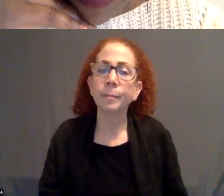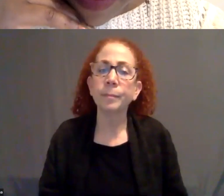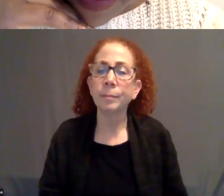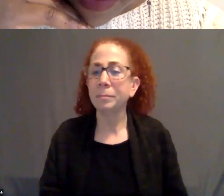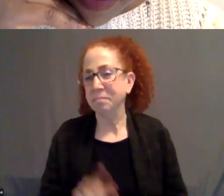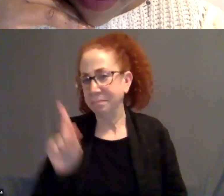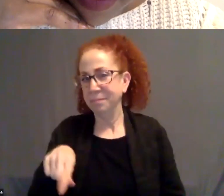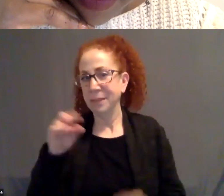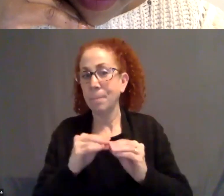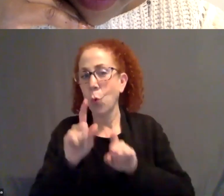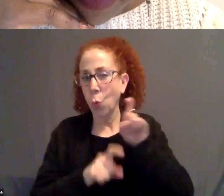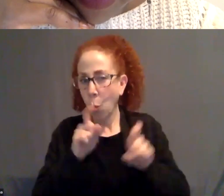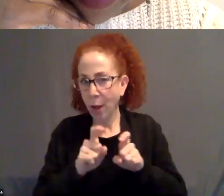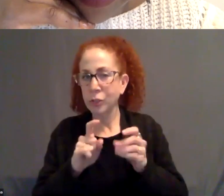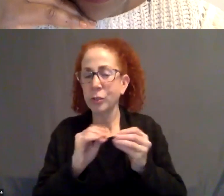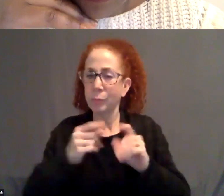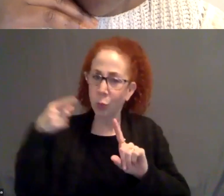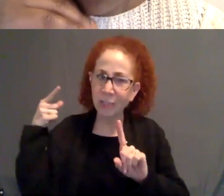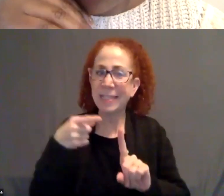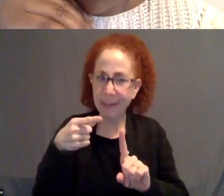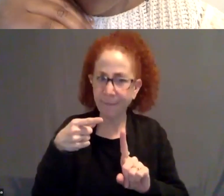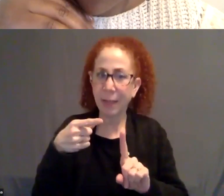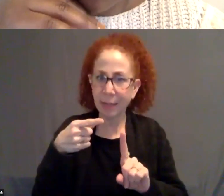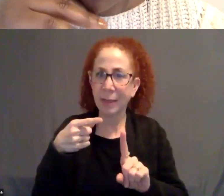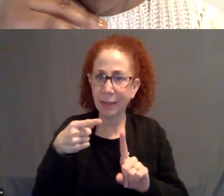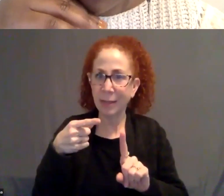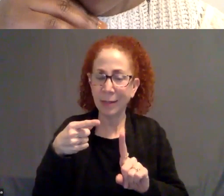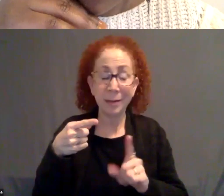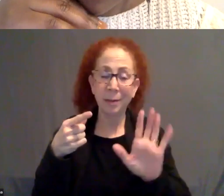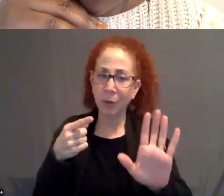a little bit more specific, because there's such a range of things people want